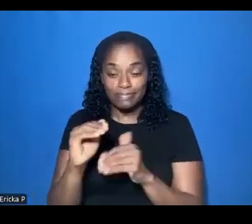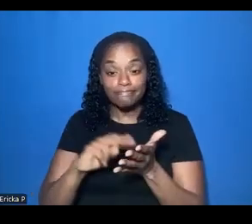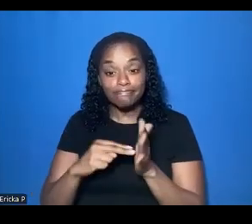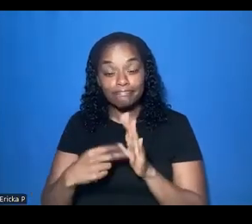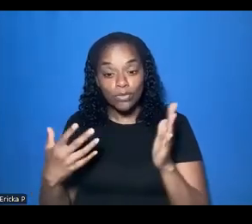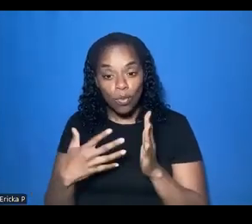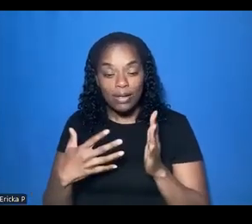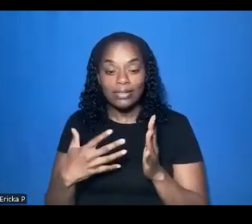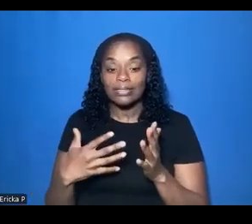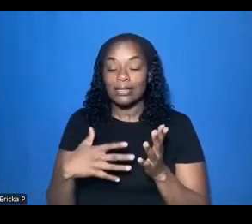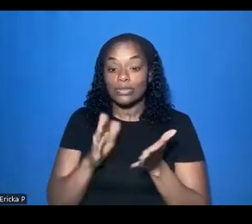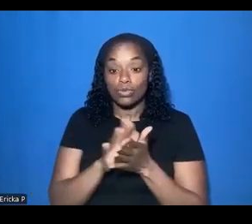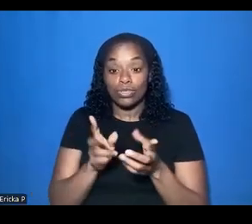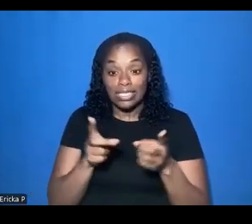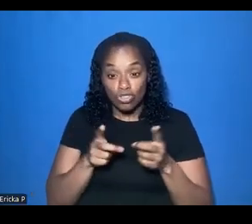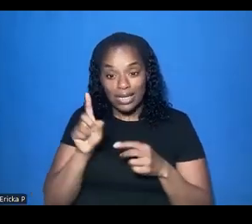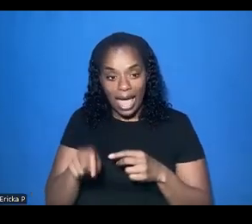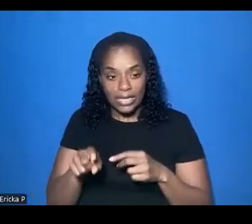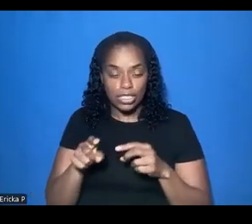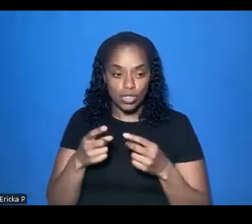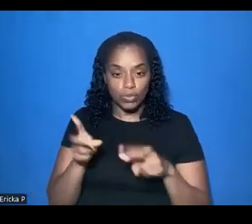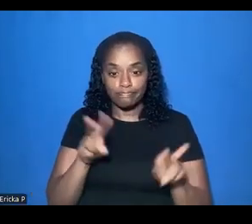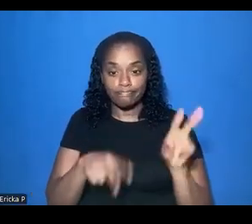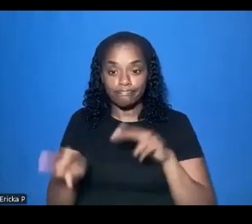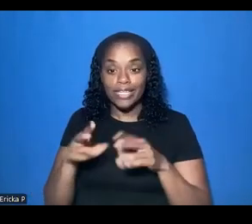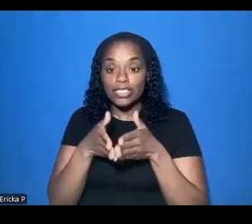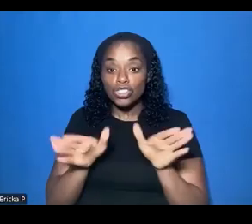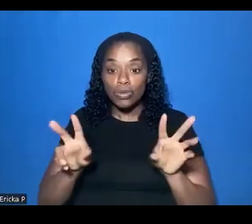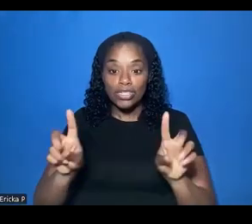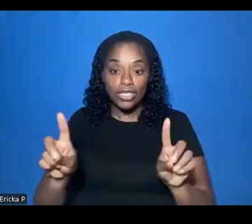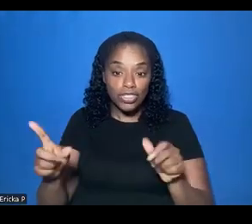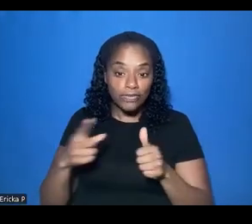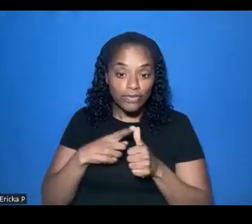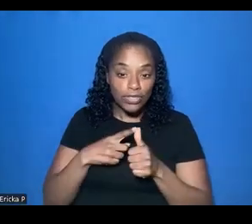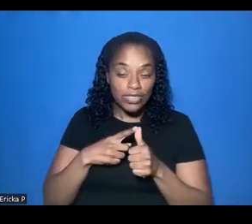look at general education first and then if the child cannot,